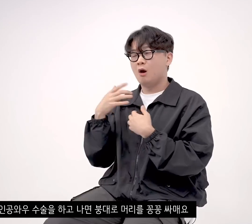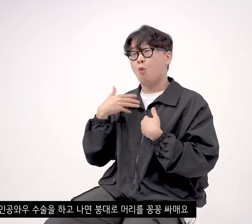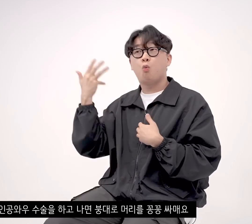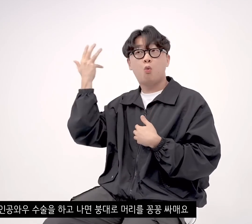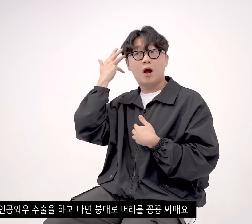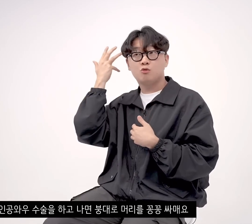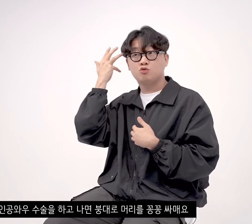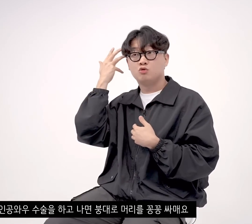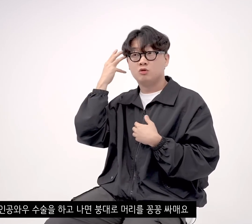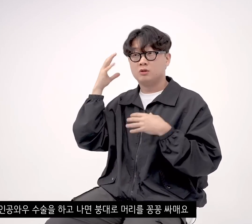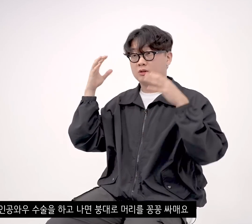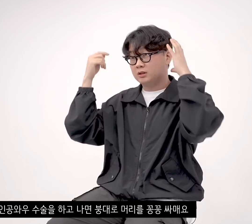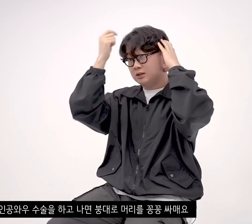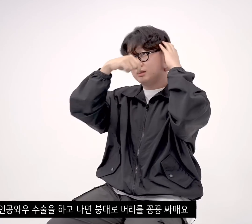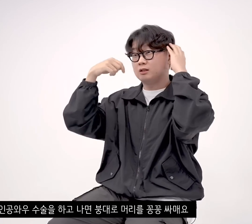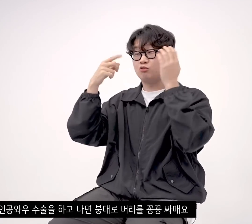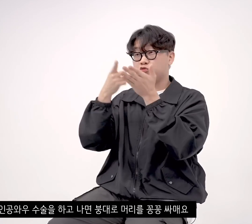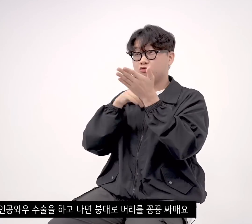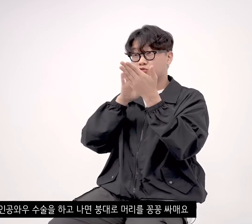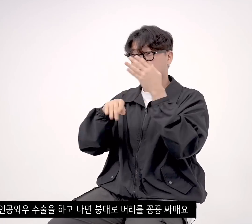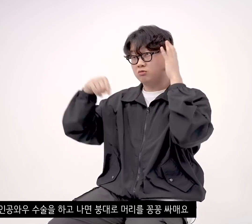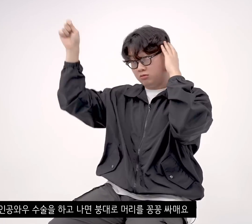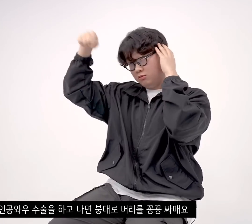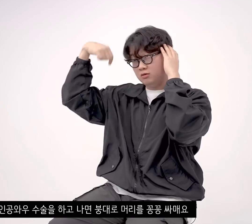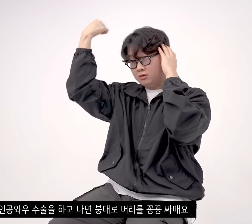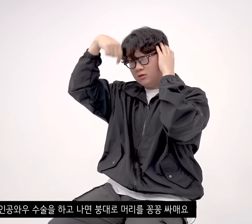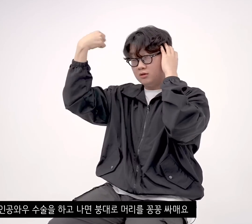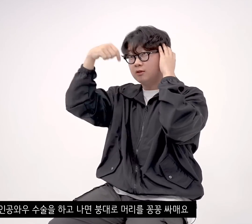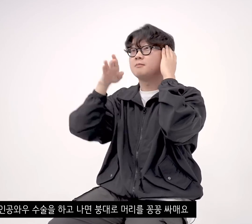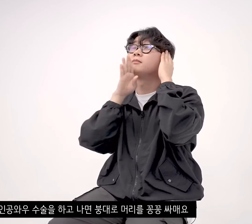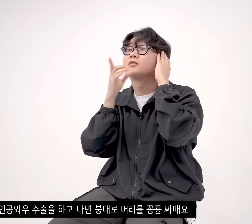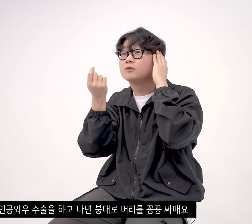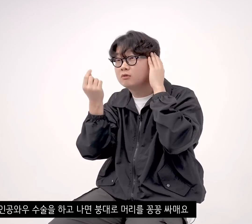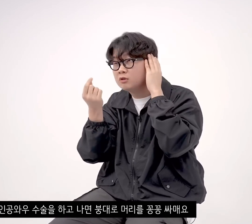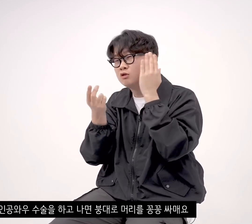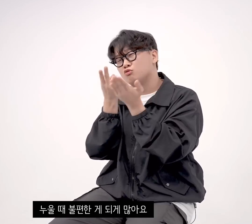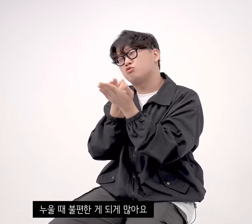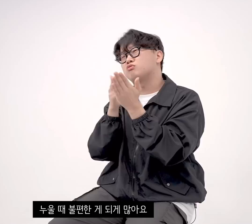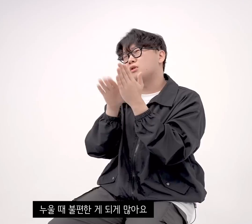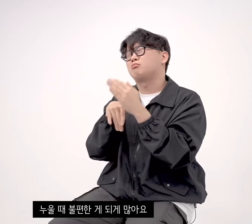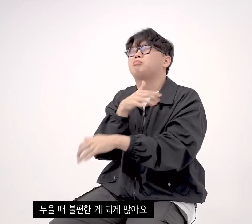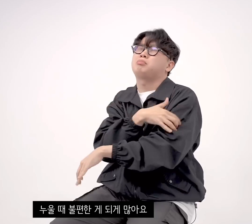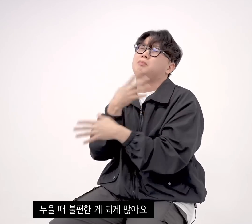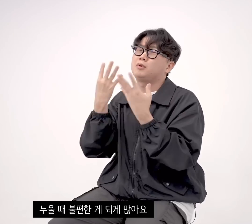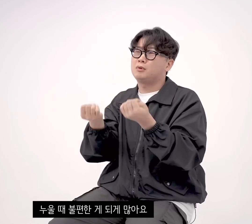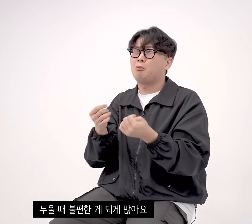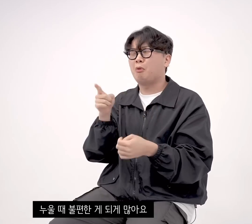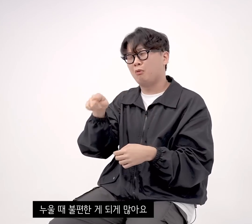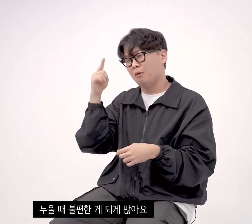after cochlear implant surgery, my head is wrapped in a bandage. There are a lot of things that are uncomfortable when I lie down.